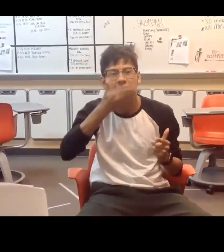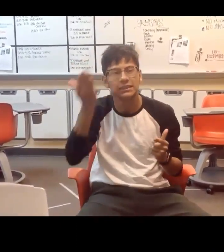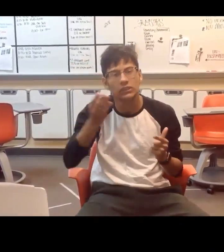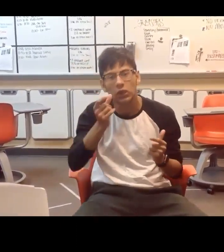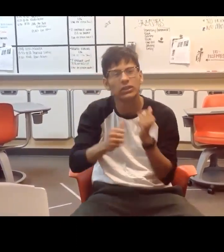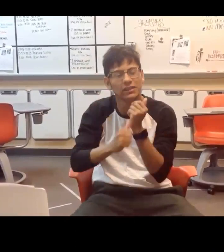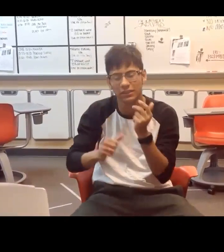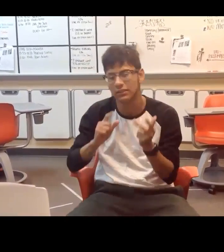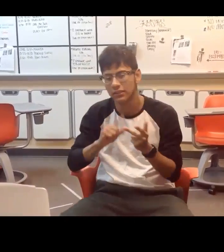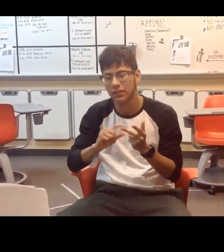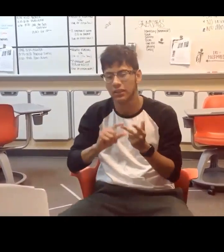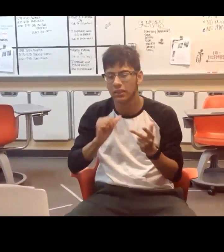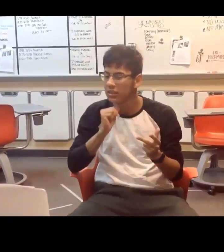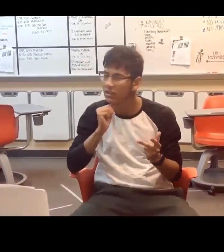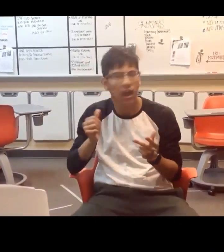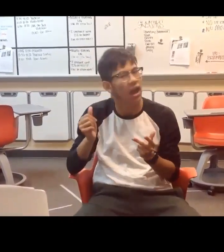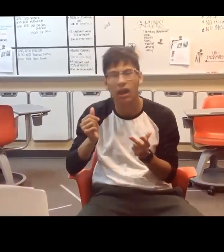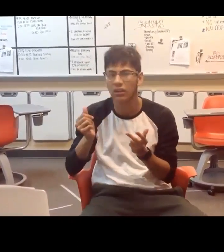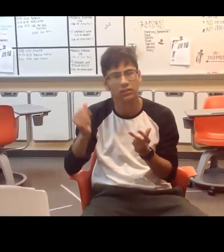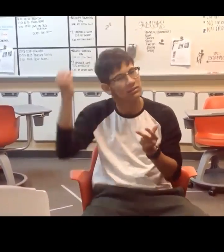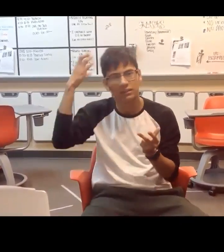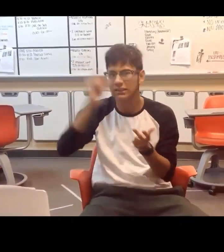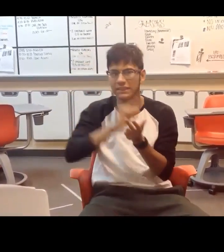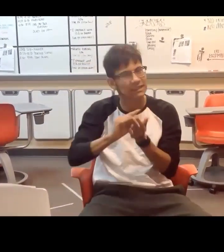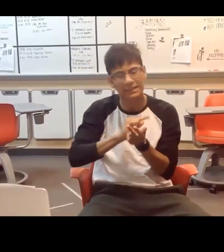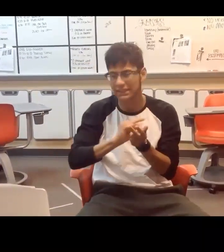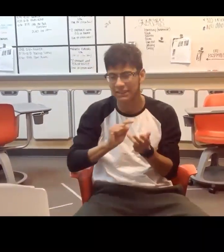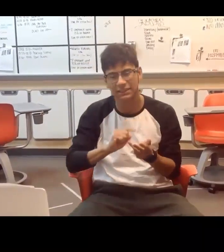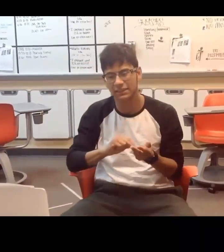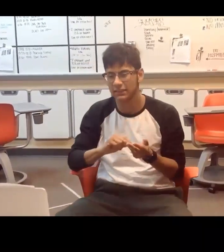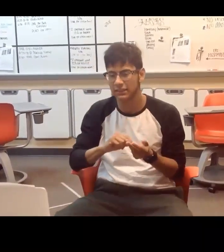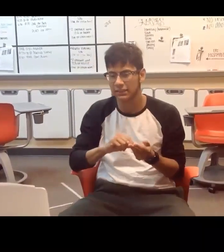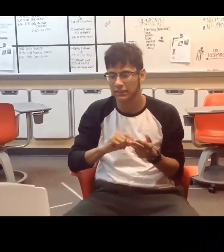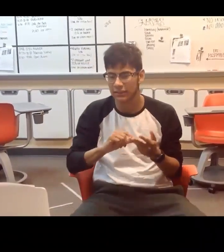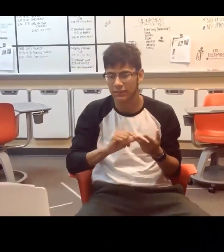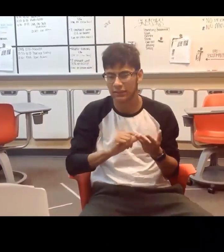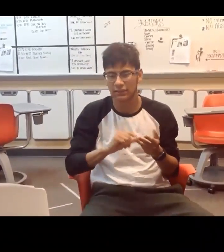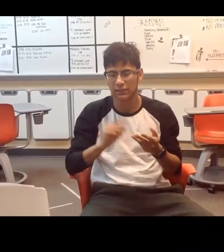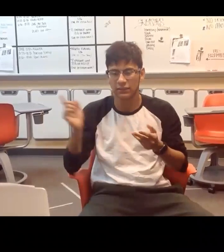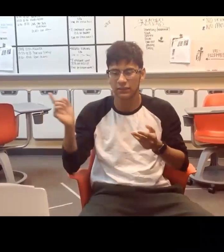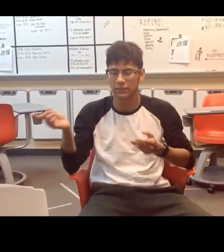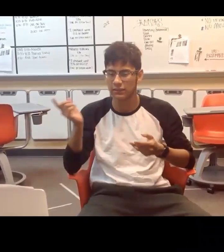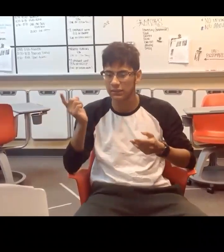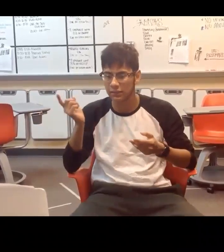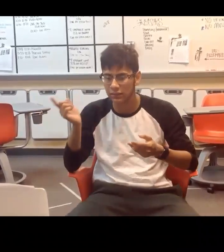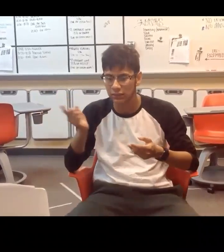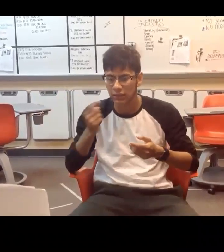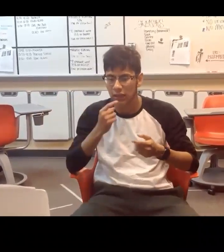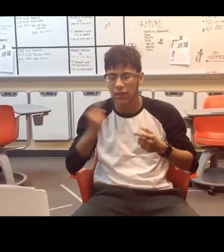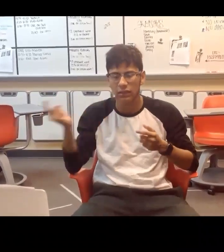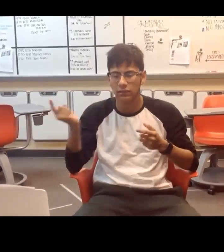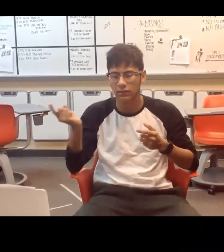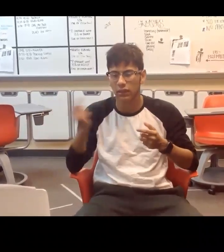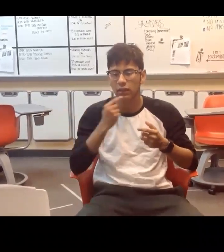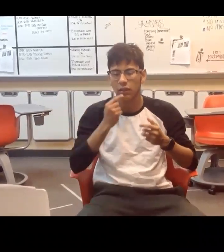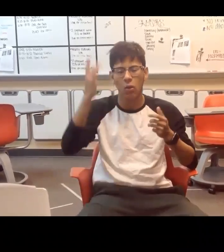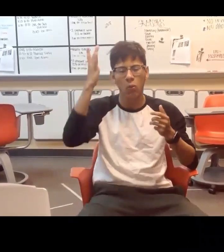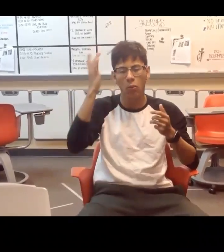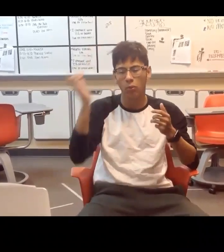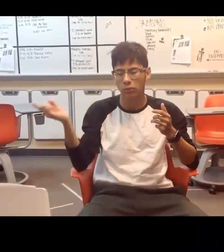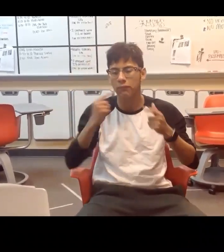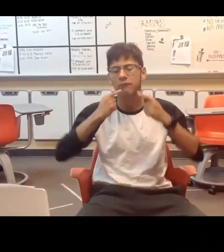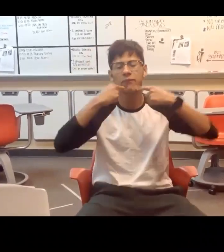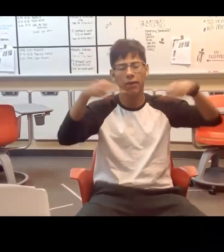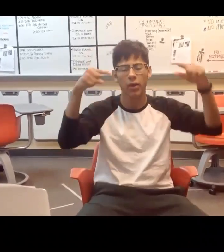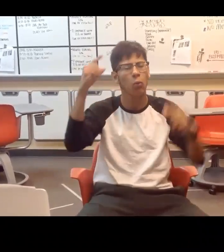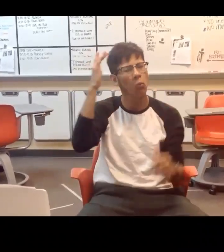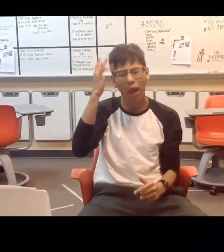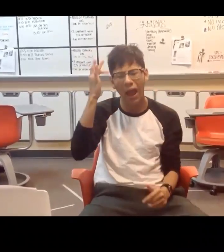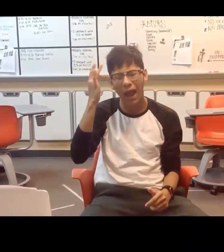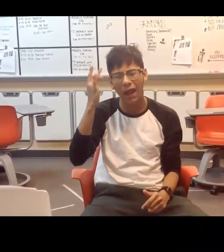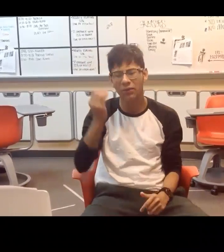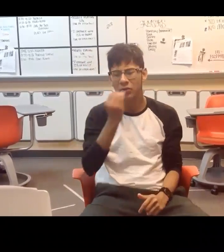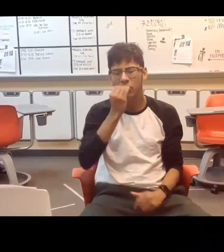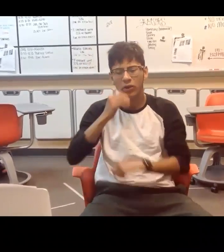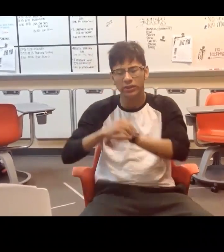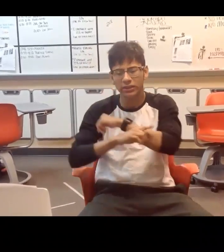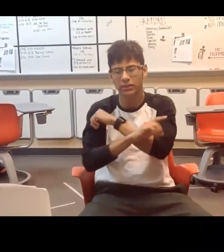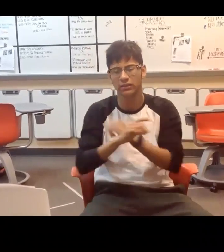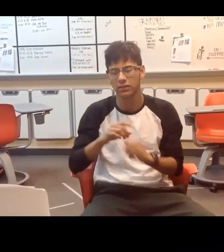smelled dog poop, and didn't shower for weeks. He said why, why is he famous? Why?